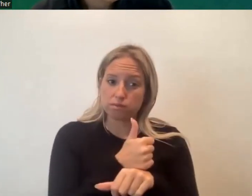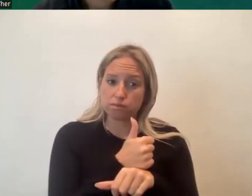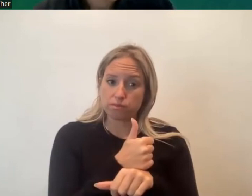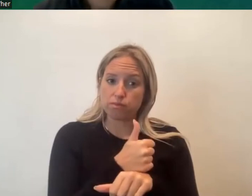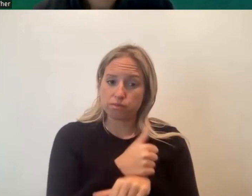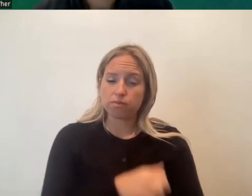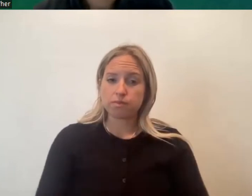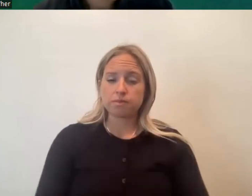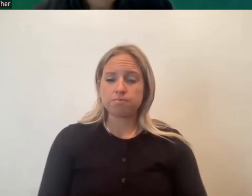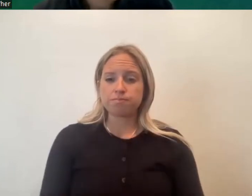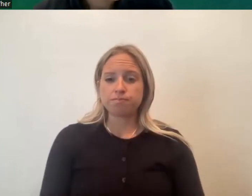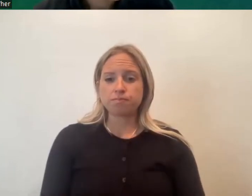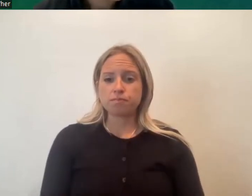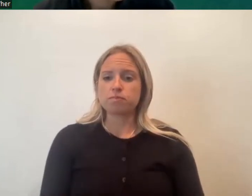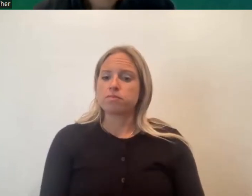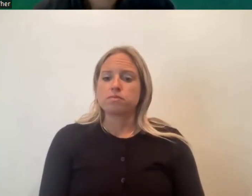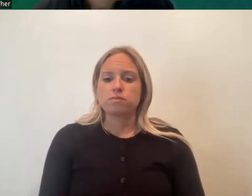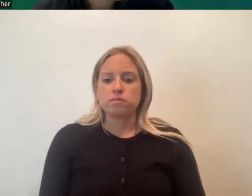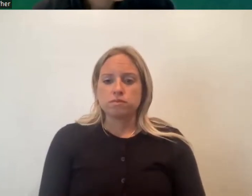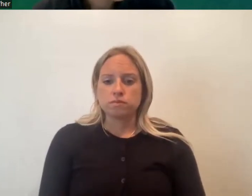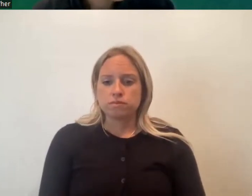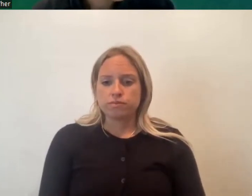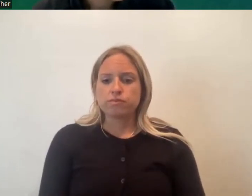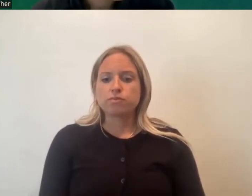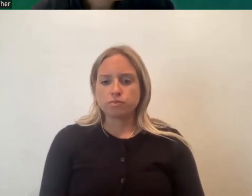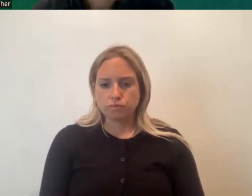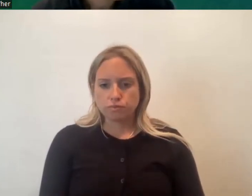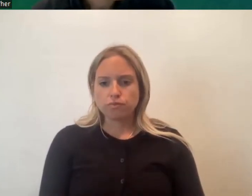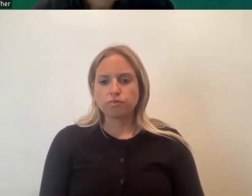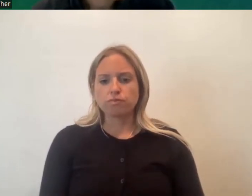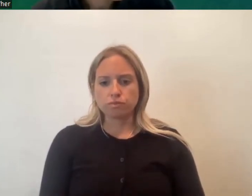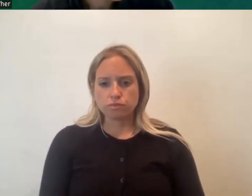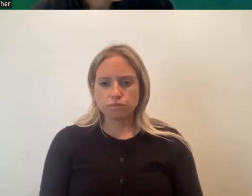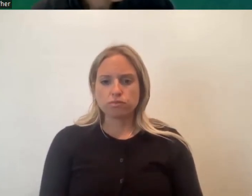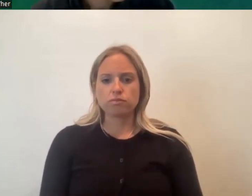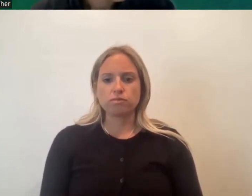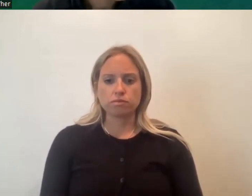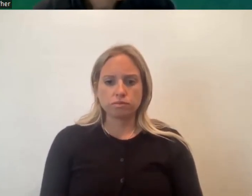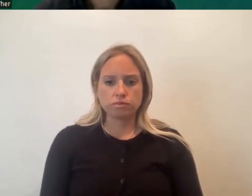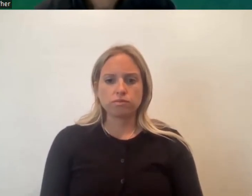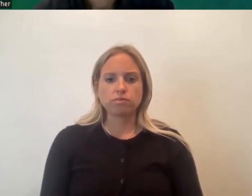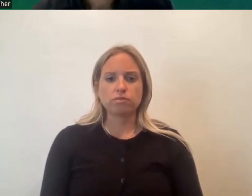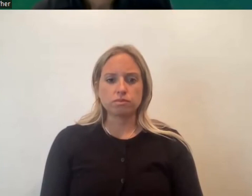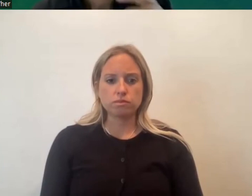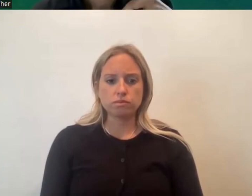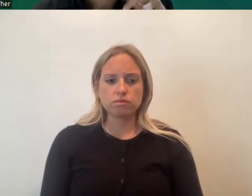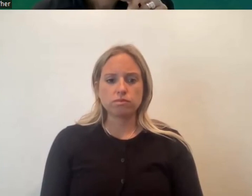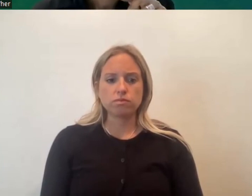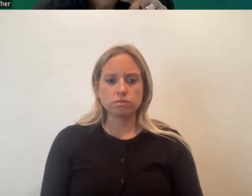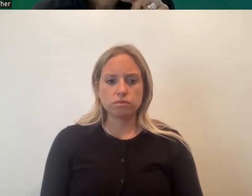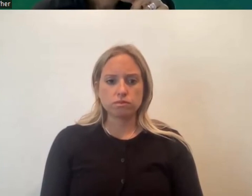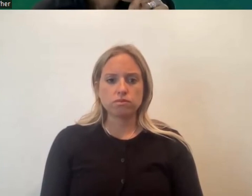Tadra: Okay. All right.